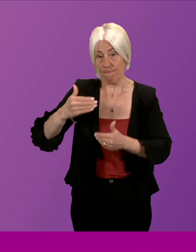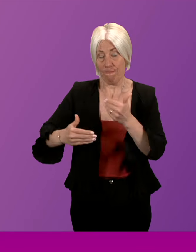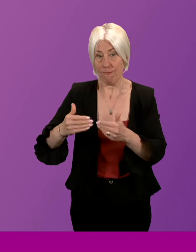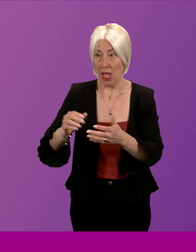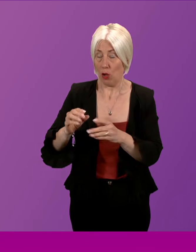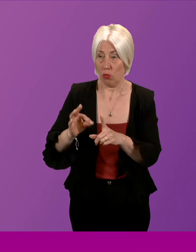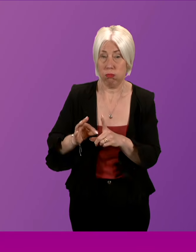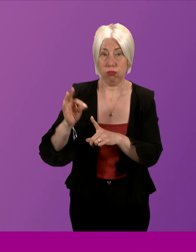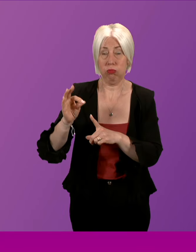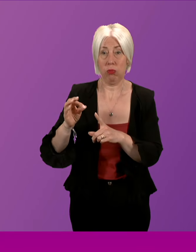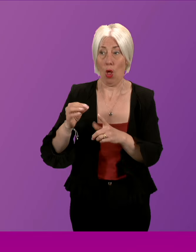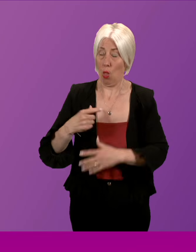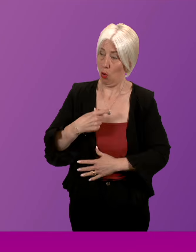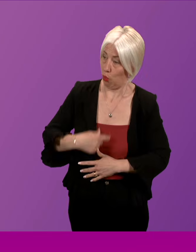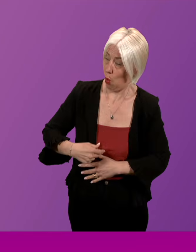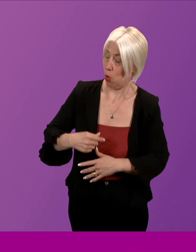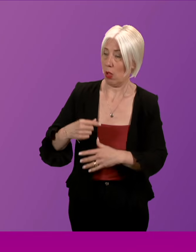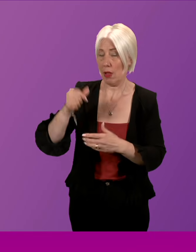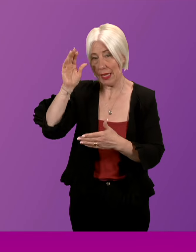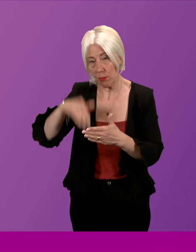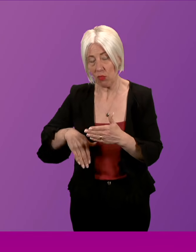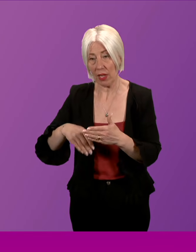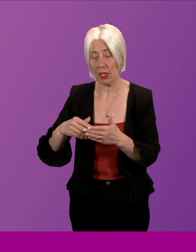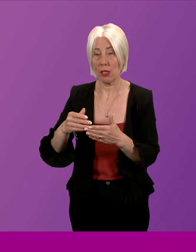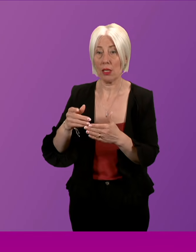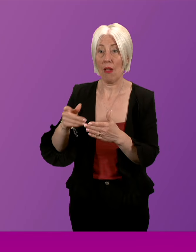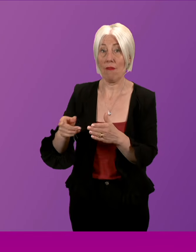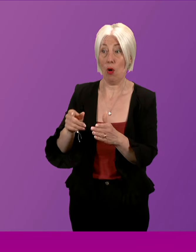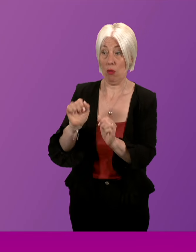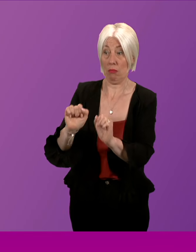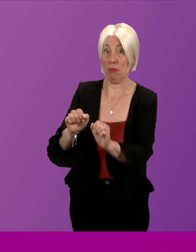and experience of victims and the support that is available to them, but I would be happy to